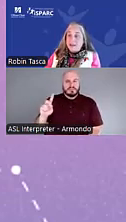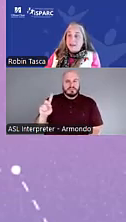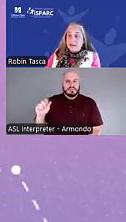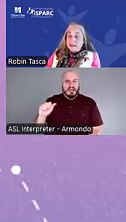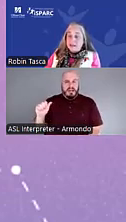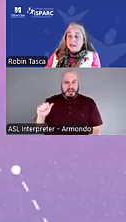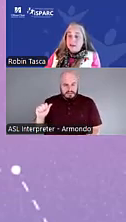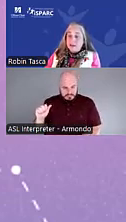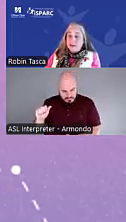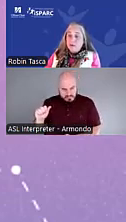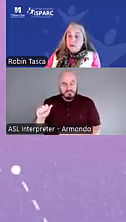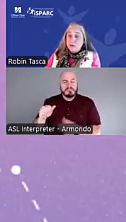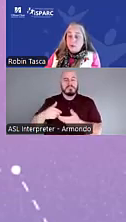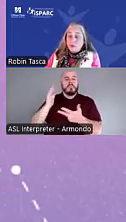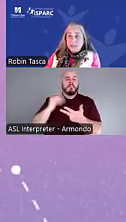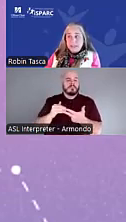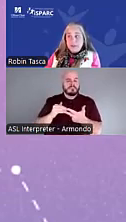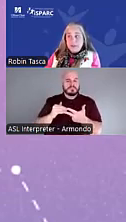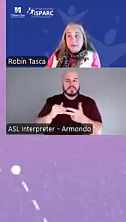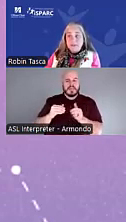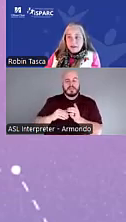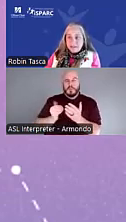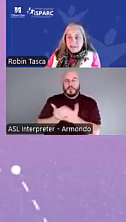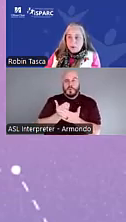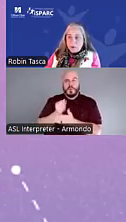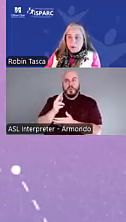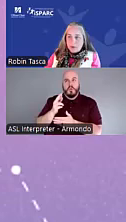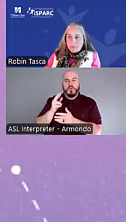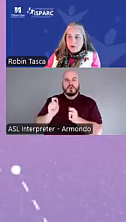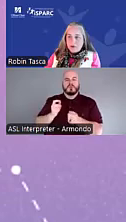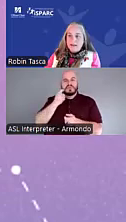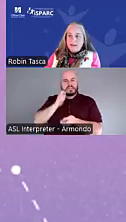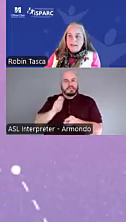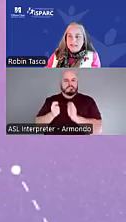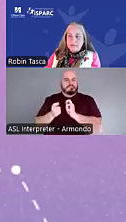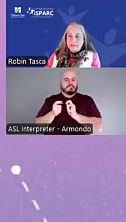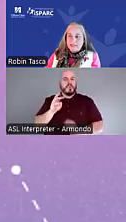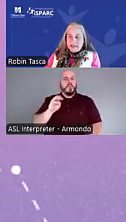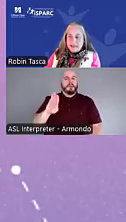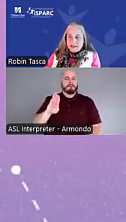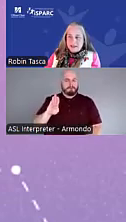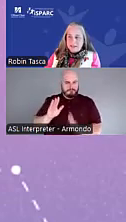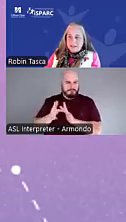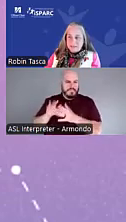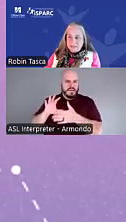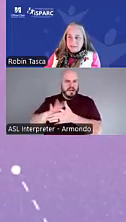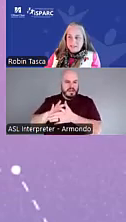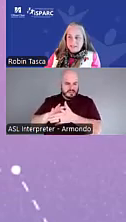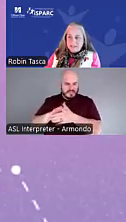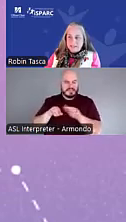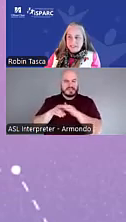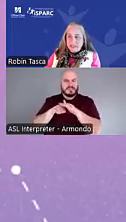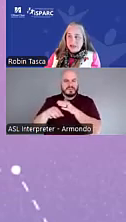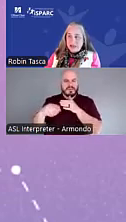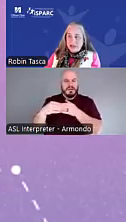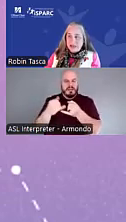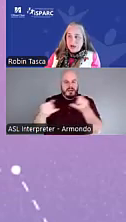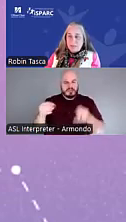and then the new or, I should say, revised Web Content Accessibility Guidelines, WCAG.